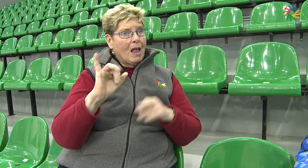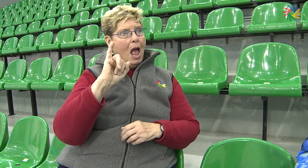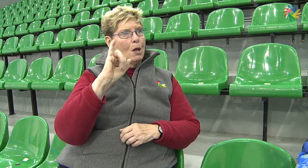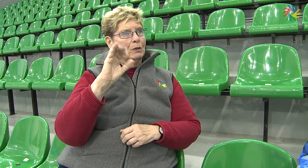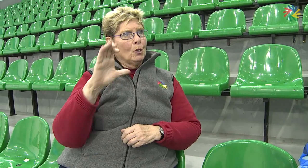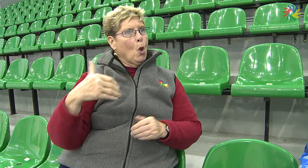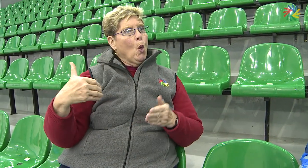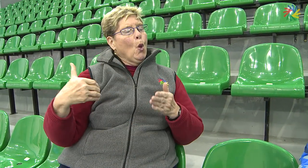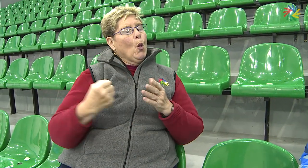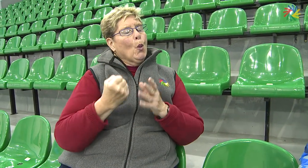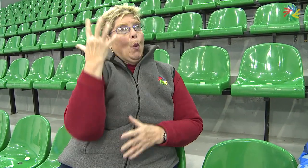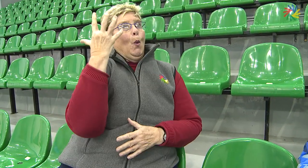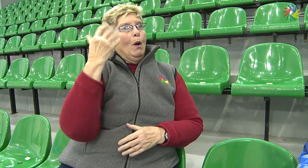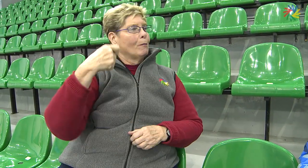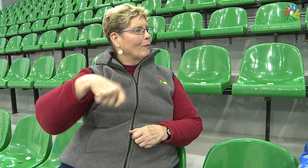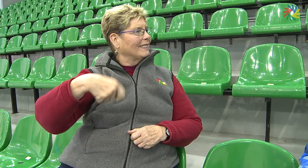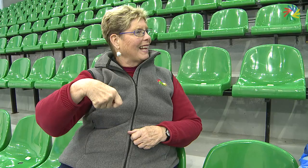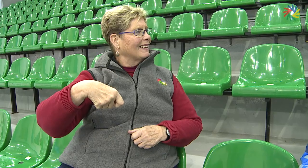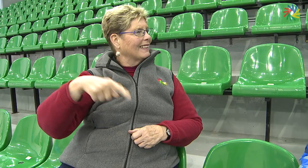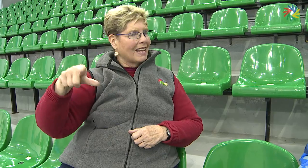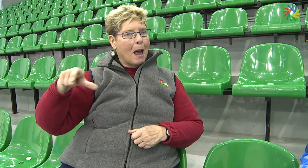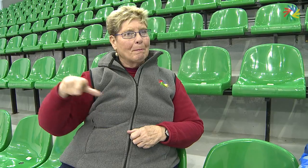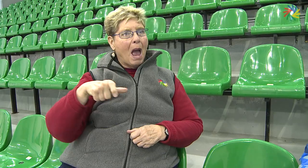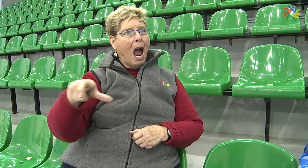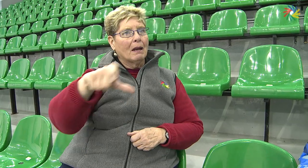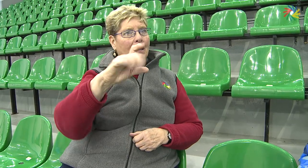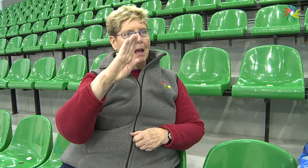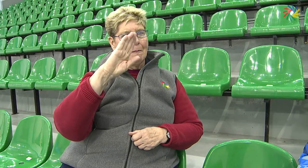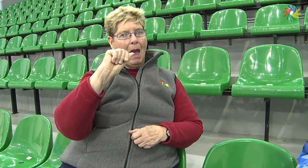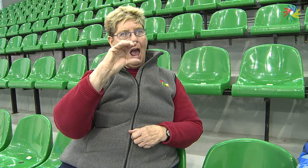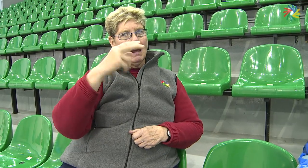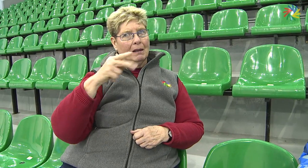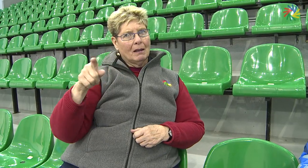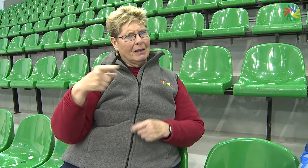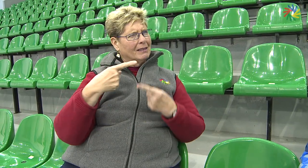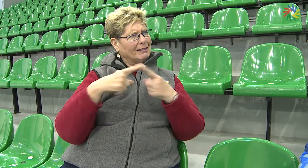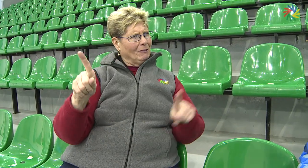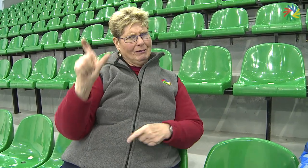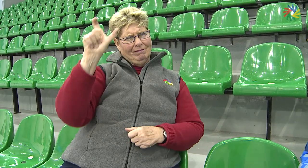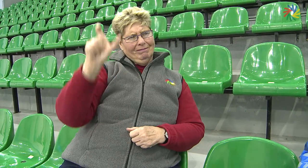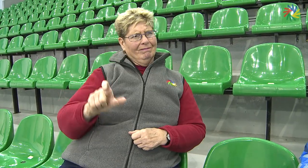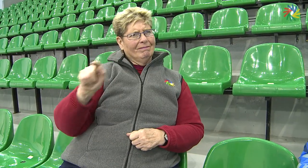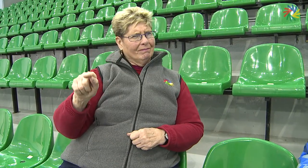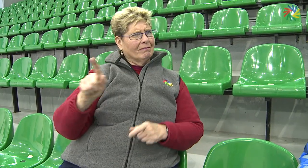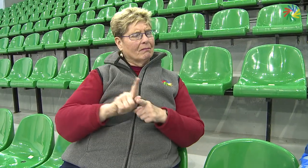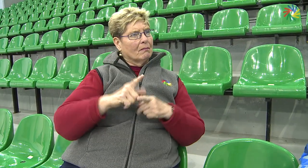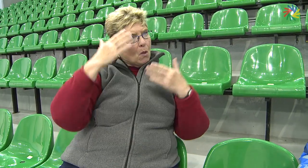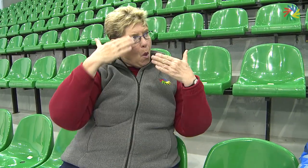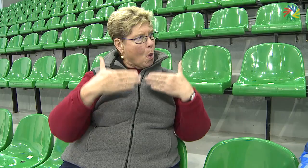IOC's newly elected President, Mr. Thomas Bach, who is different than previous presidents as he has